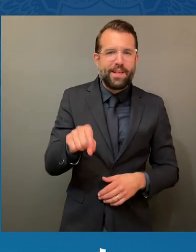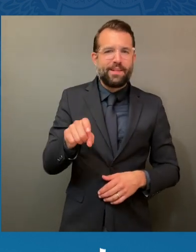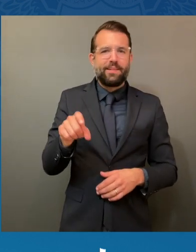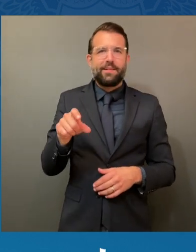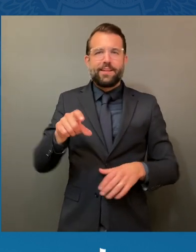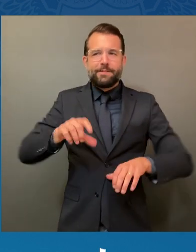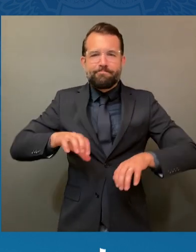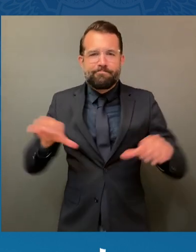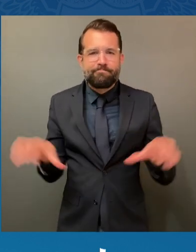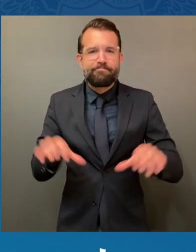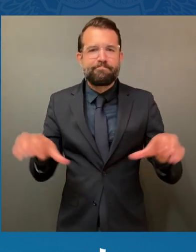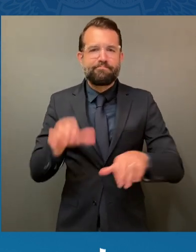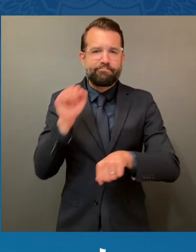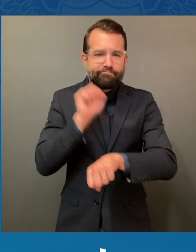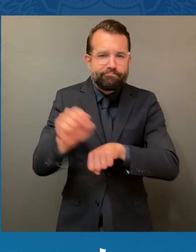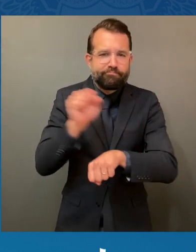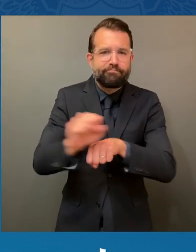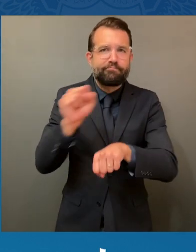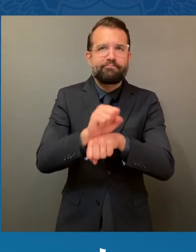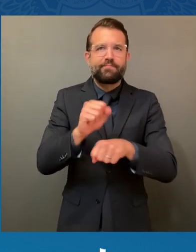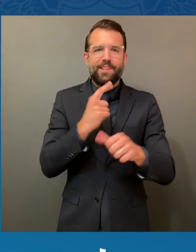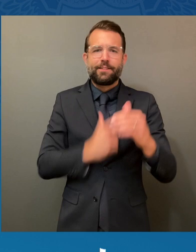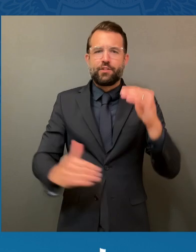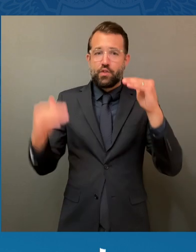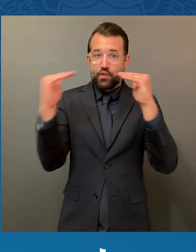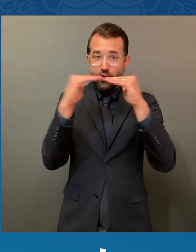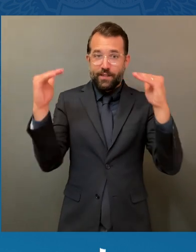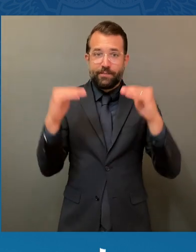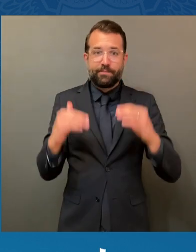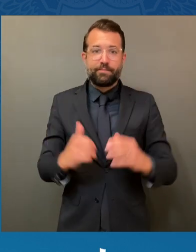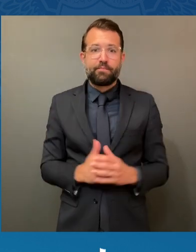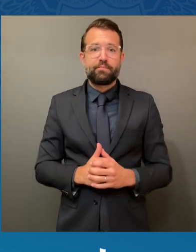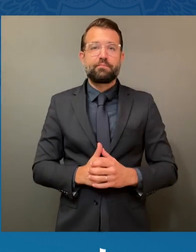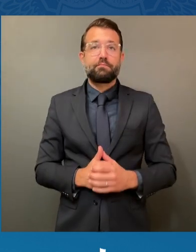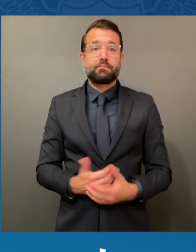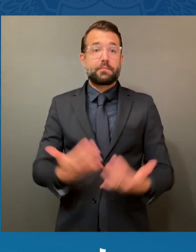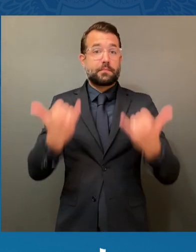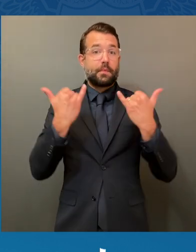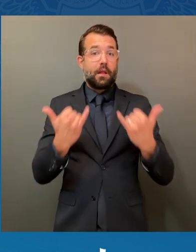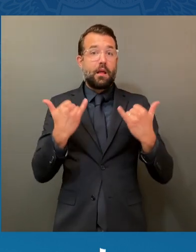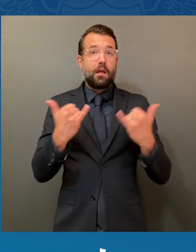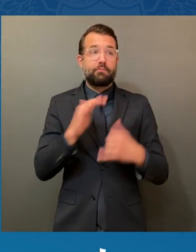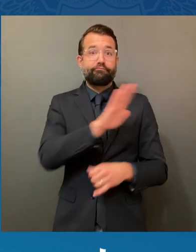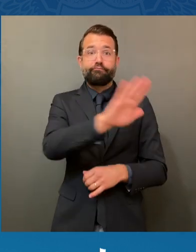I think the work has never been as important as it is right now. And so, I thank you all,